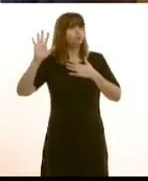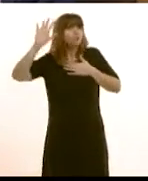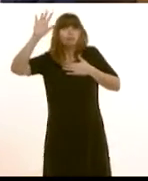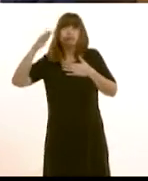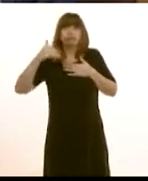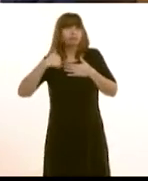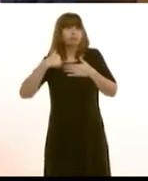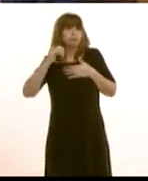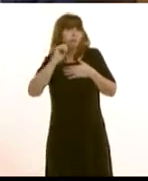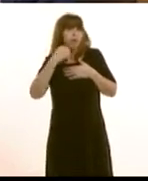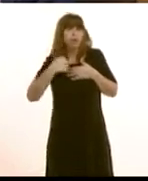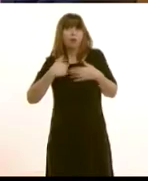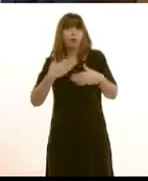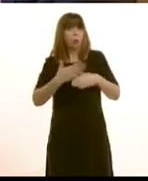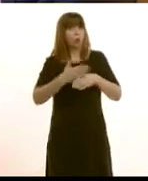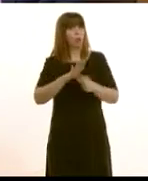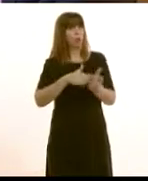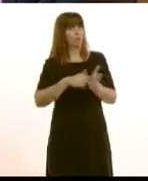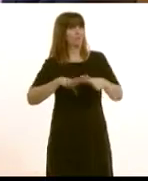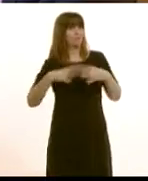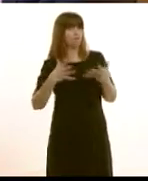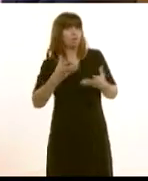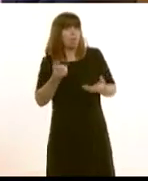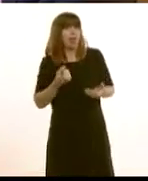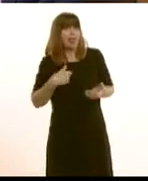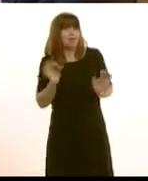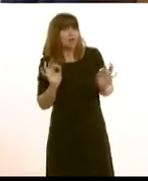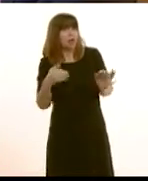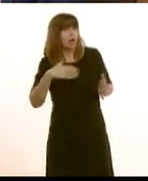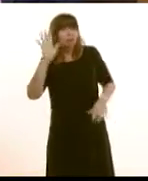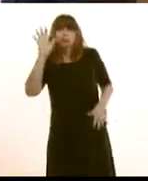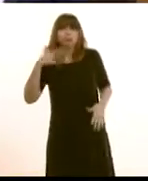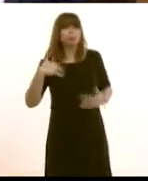and who will give that time freely. So, if it is a question, for example, of councils